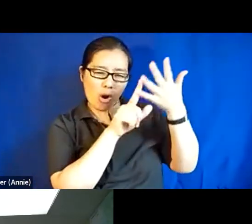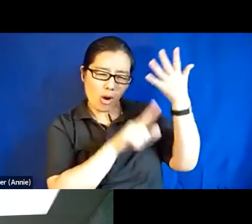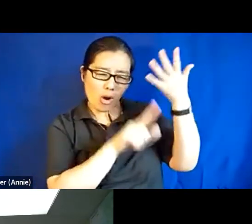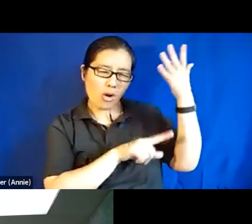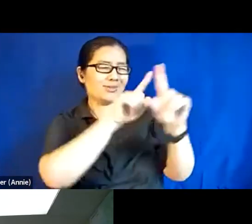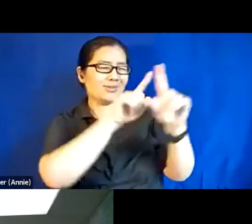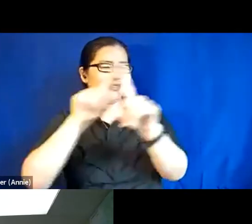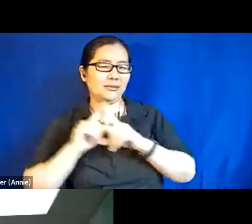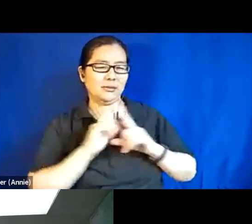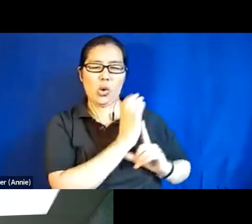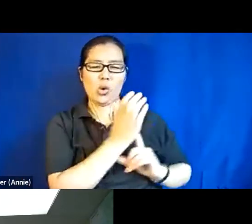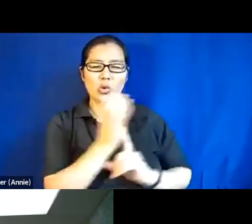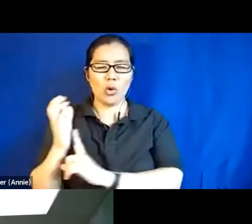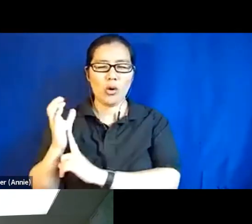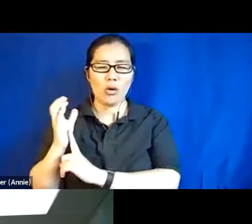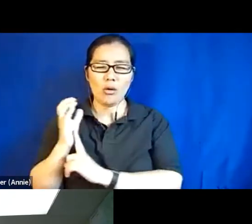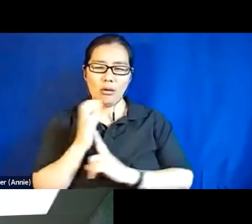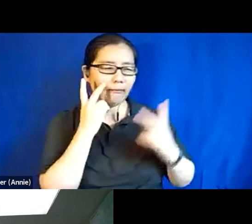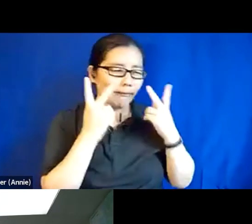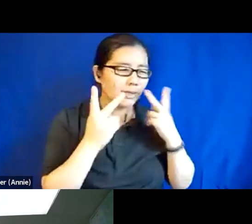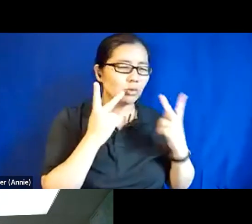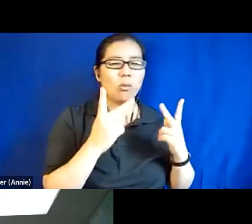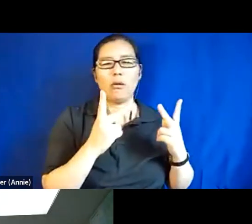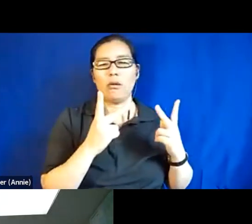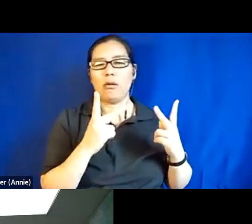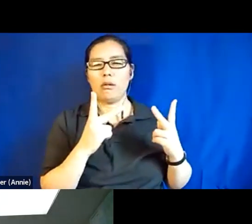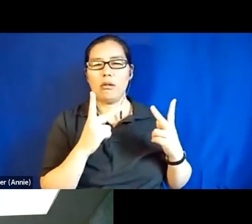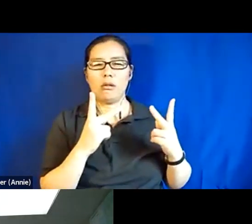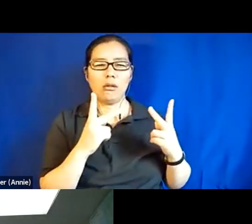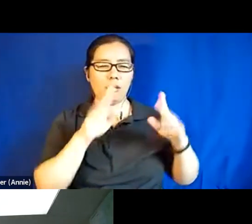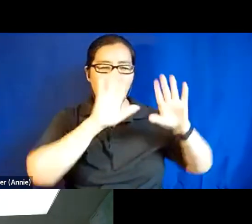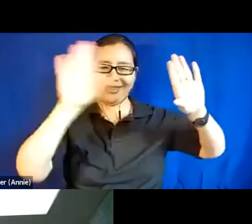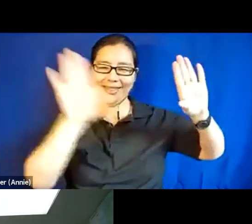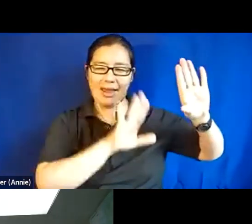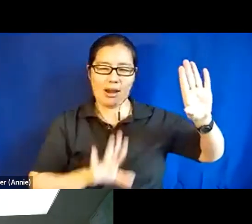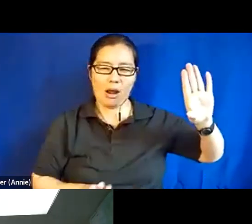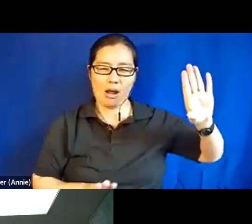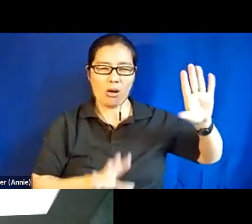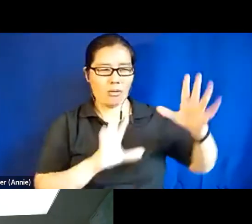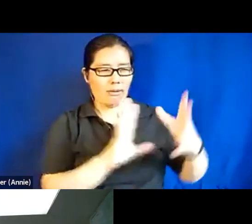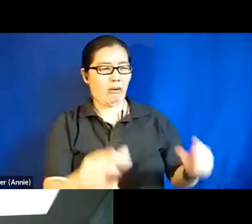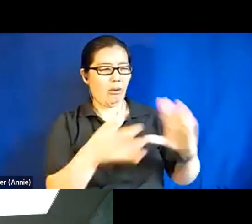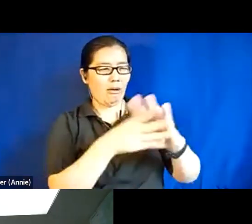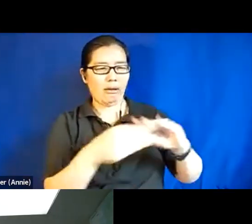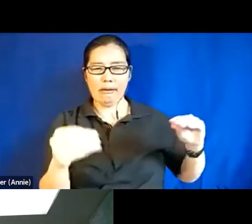, visual, visual layout and narrative elements that are important to a comic, make a